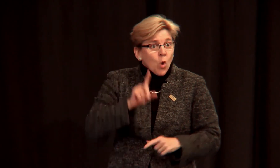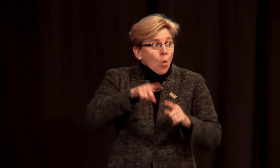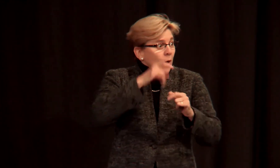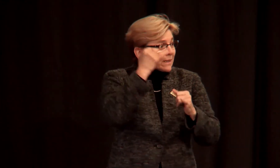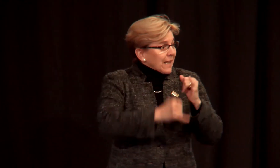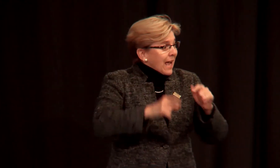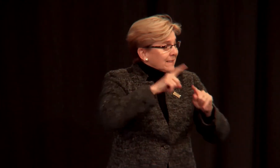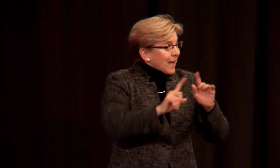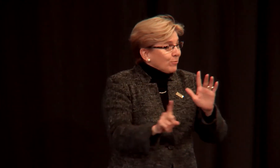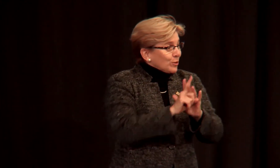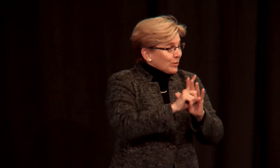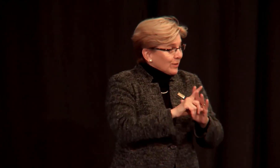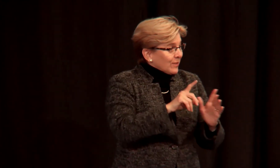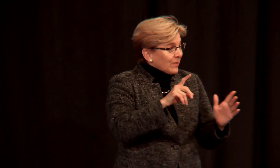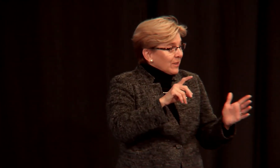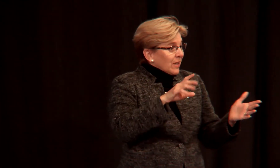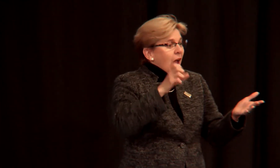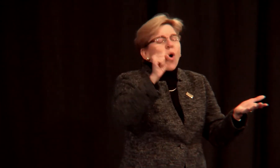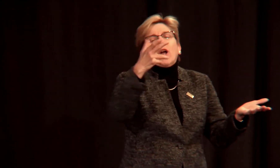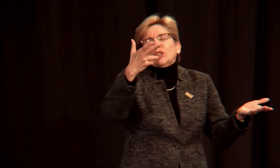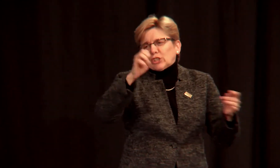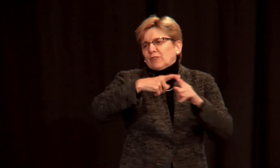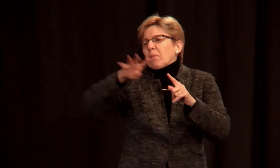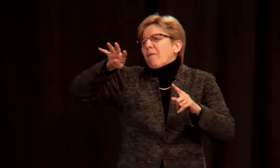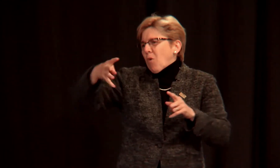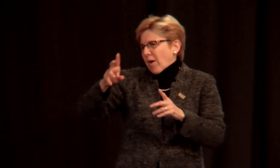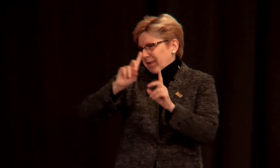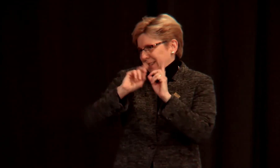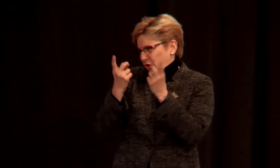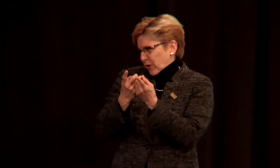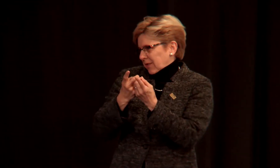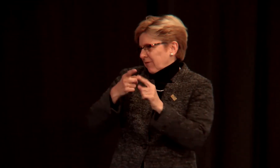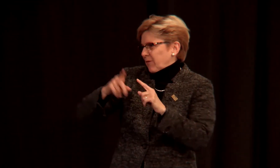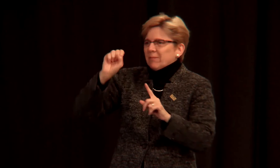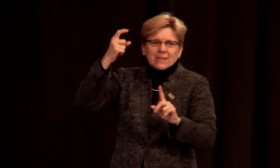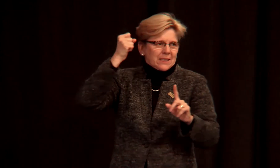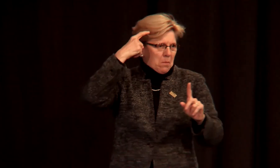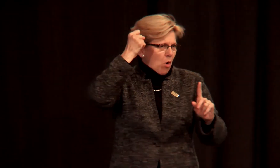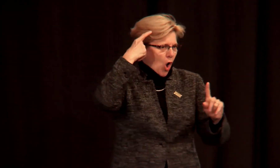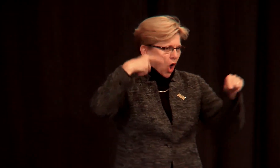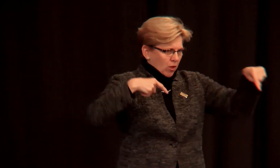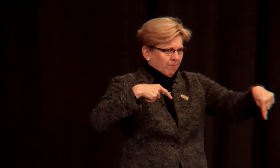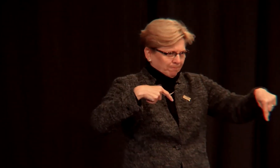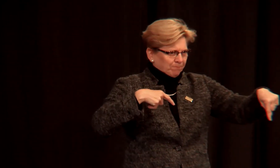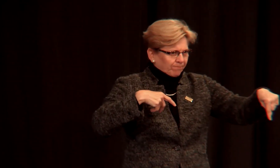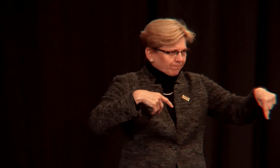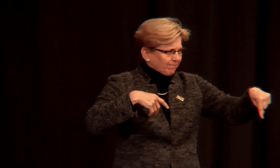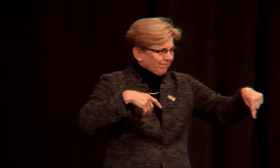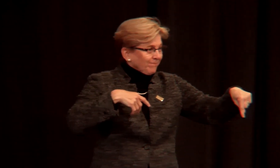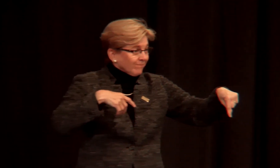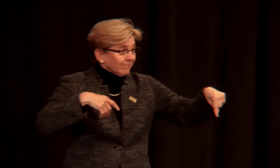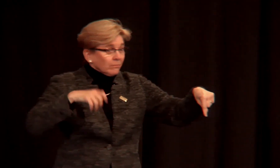When was the last time? Oh, she's from the fourth District in St. Paul.